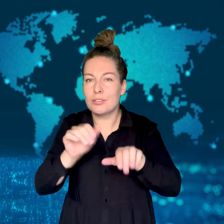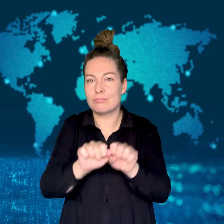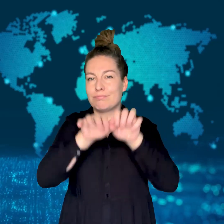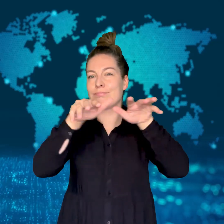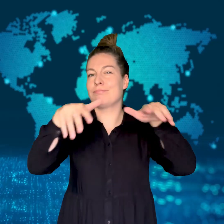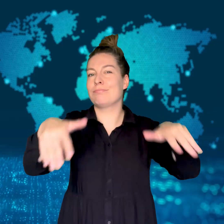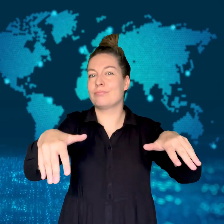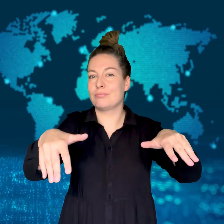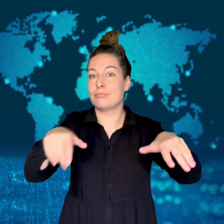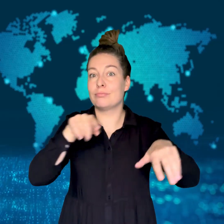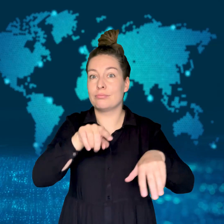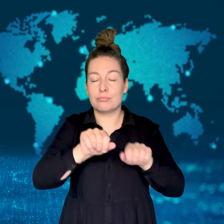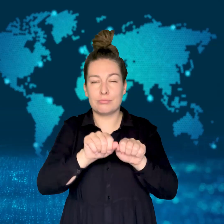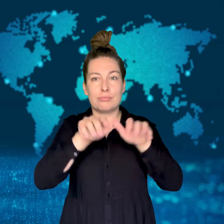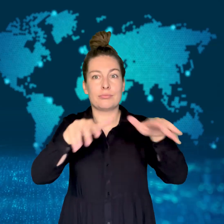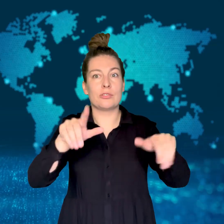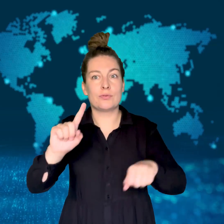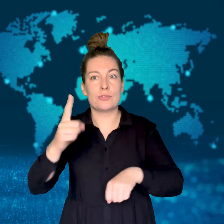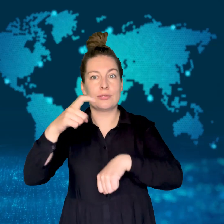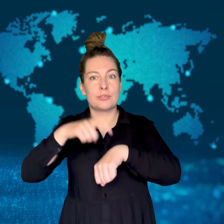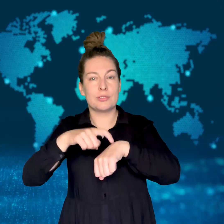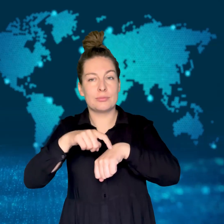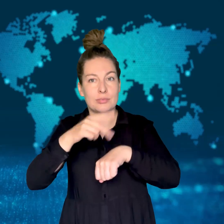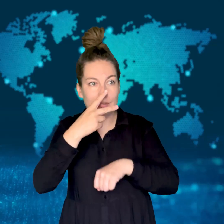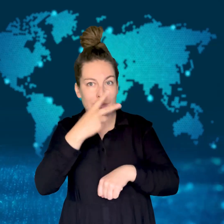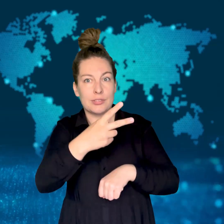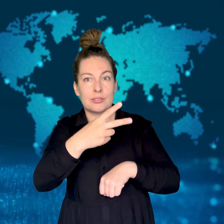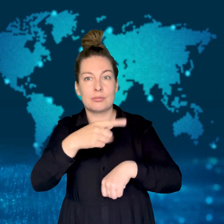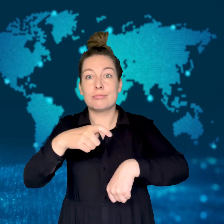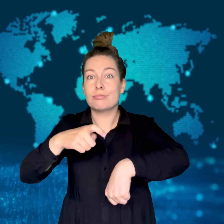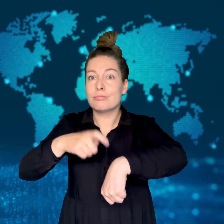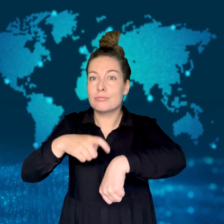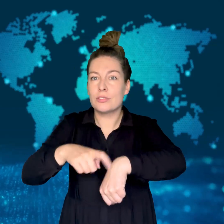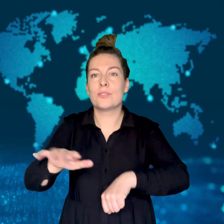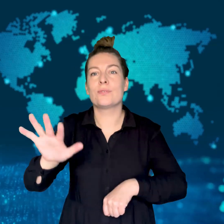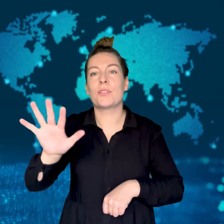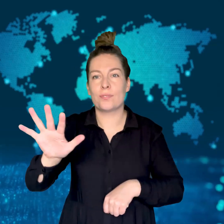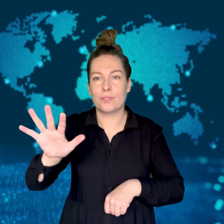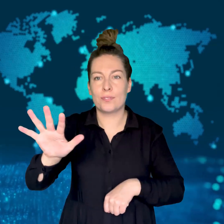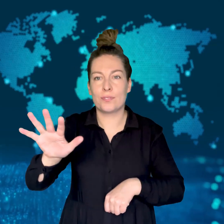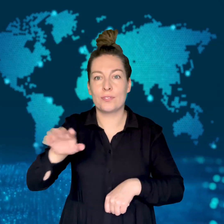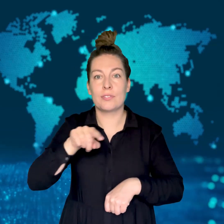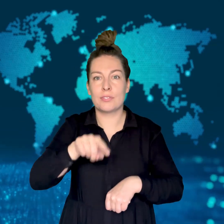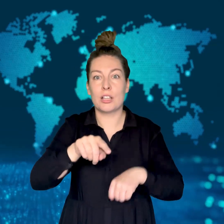and smoke came out of the mountain.